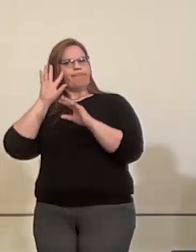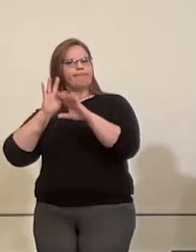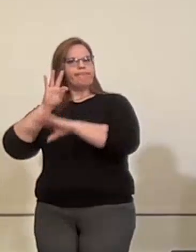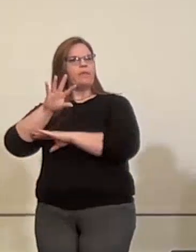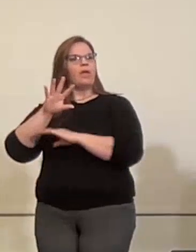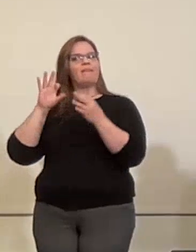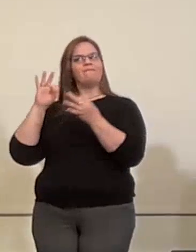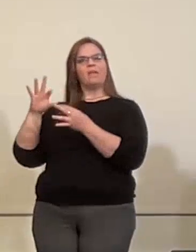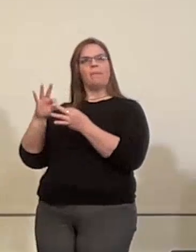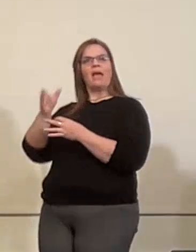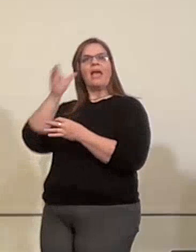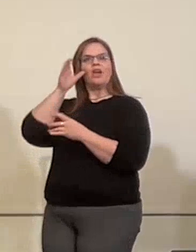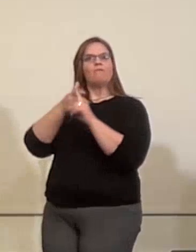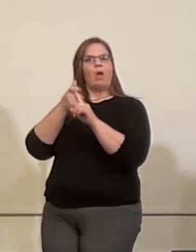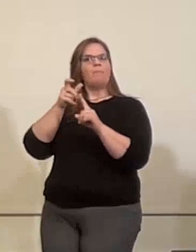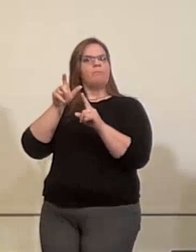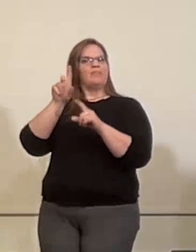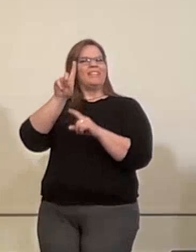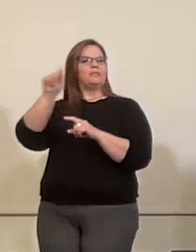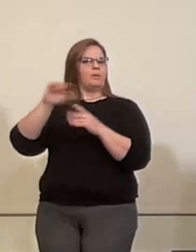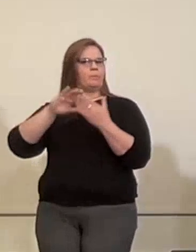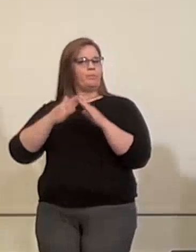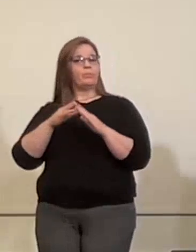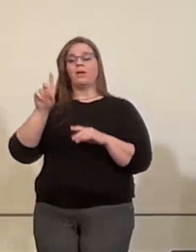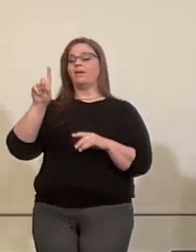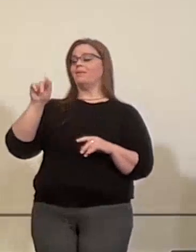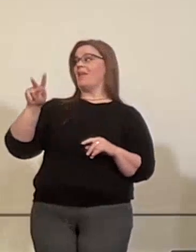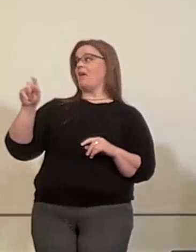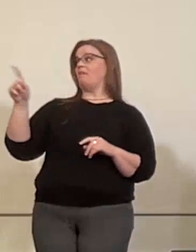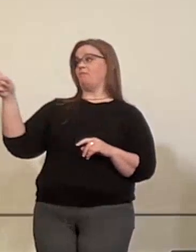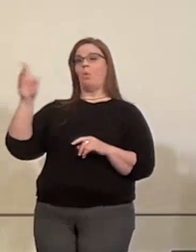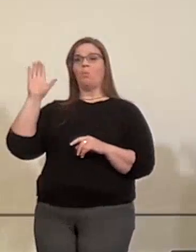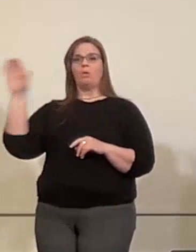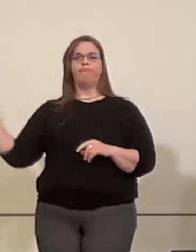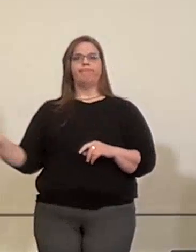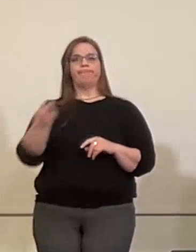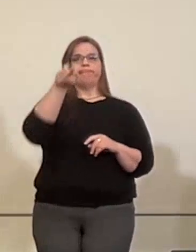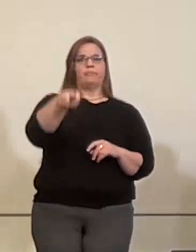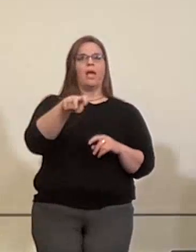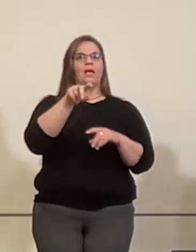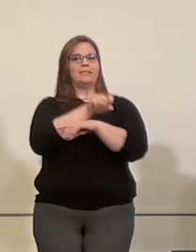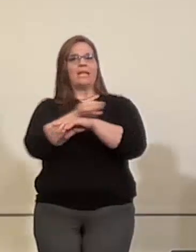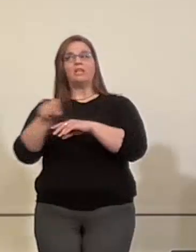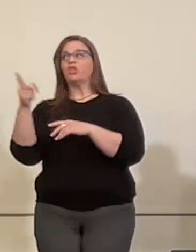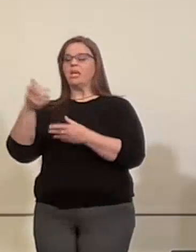And Dave you know is going to be we're going to put him on stage and you know he can even share like his lived experience of how